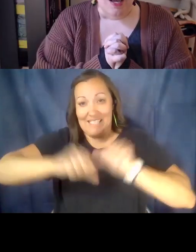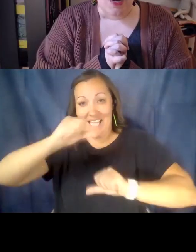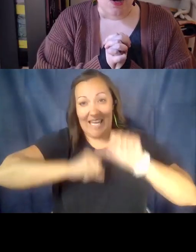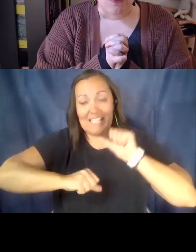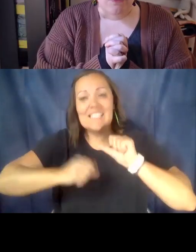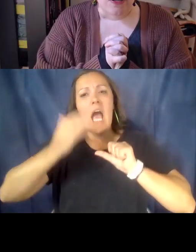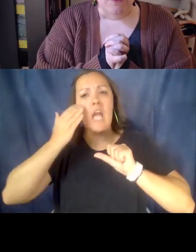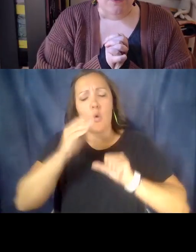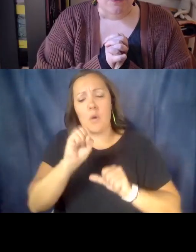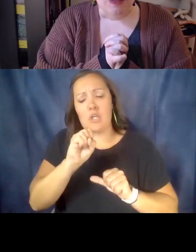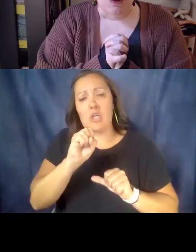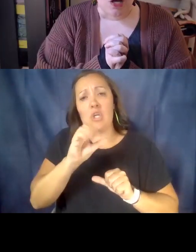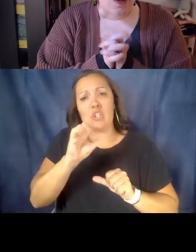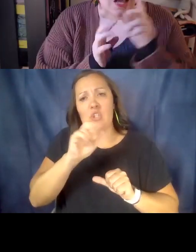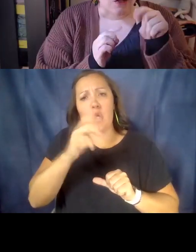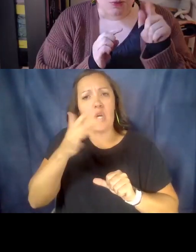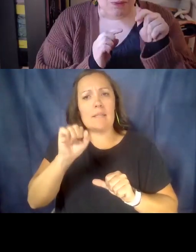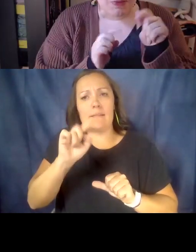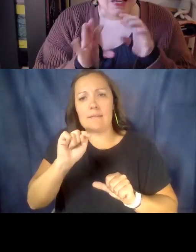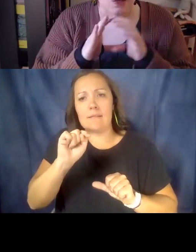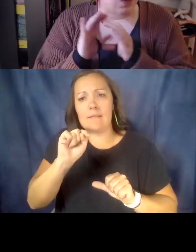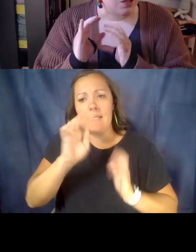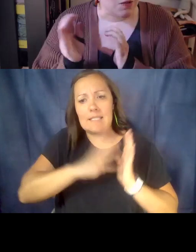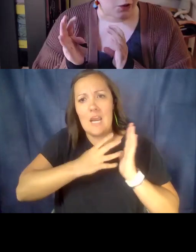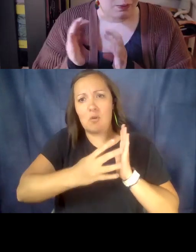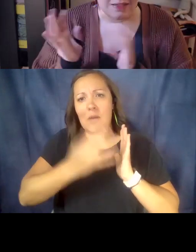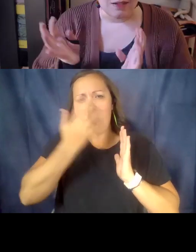I don't know if people know what that little pipe means and what the little circle means if